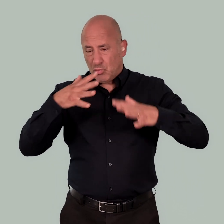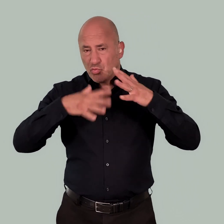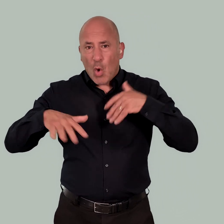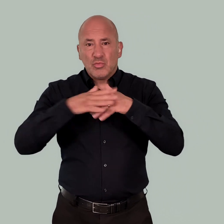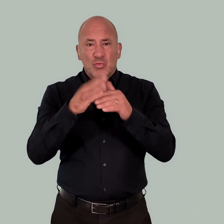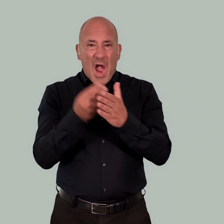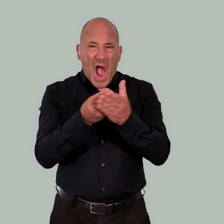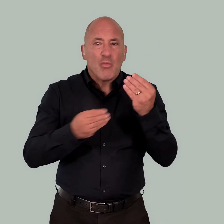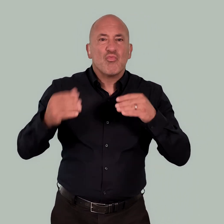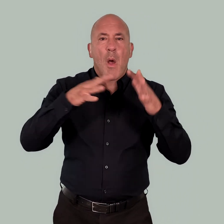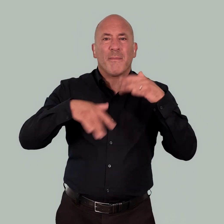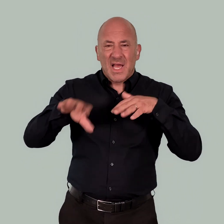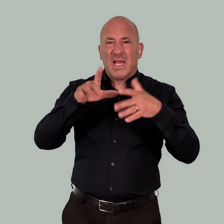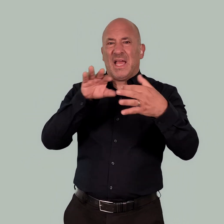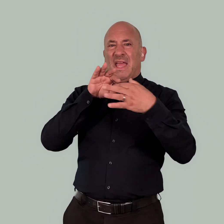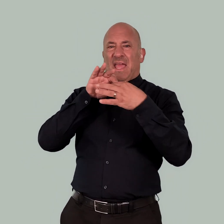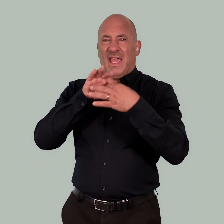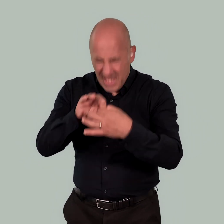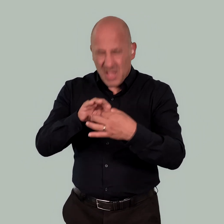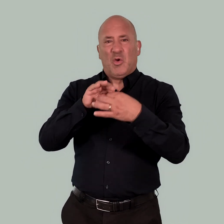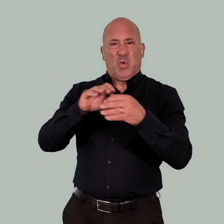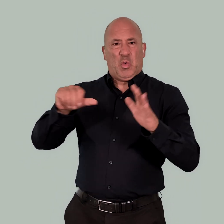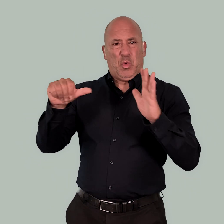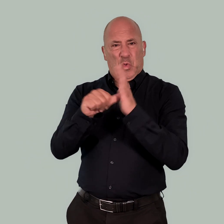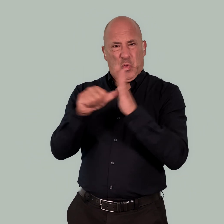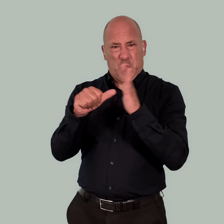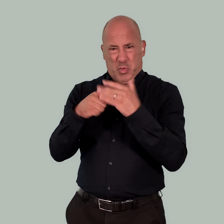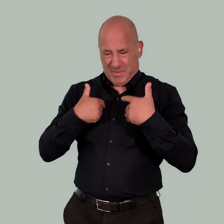between an individual and their physical, social or economic environments